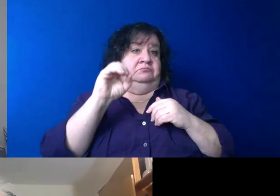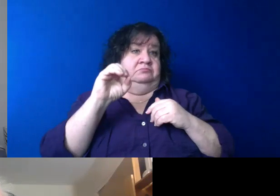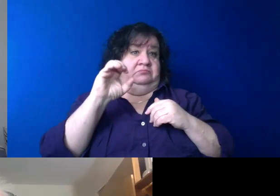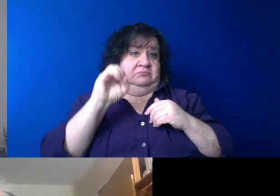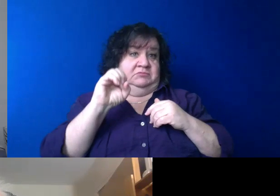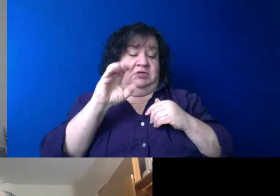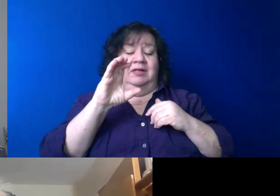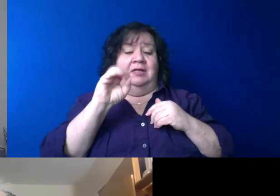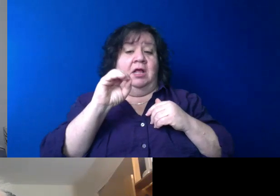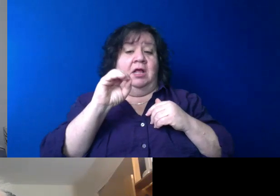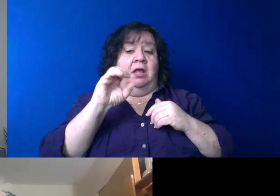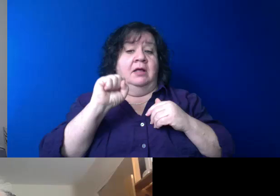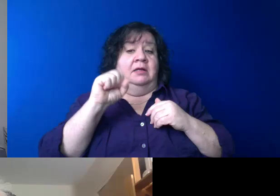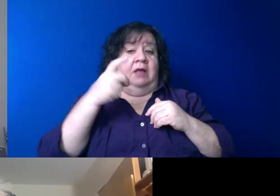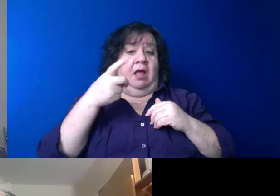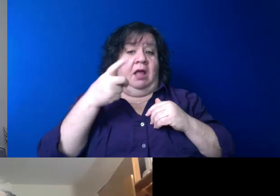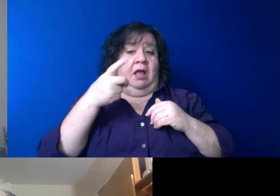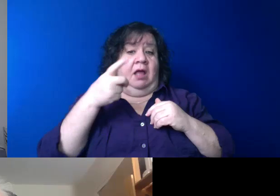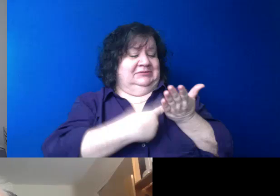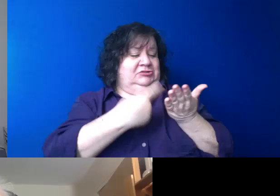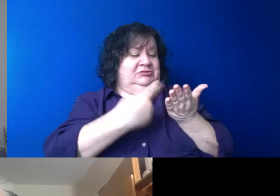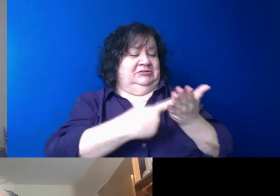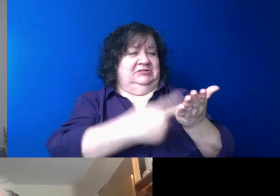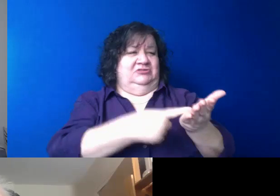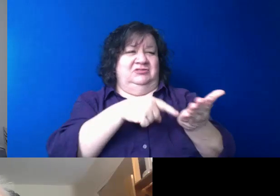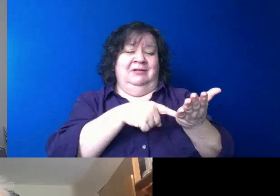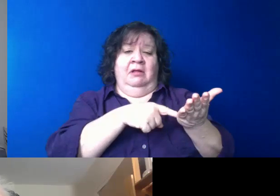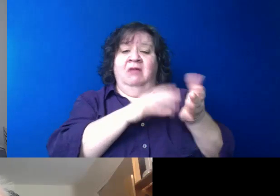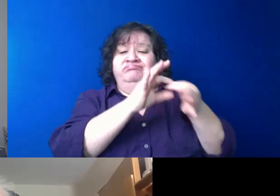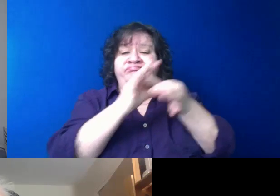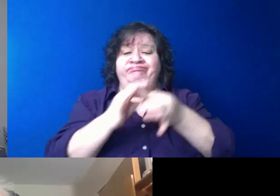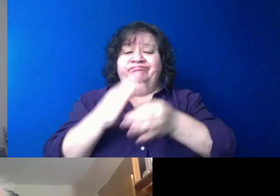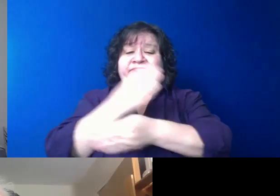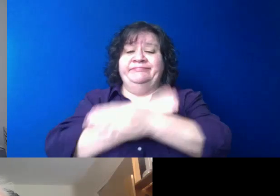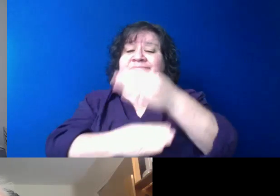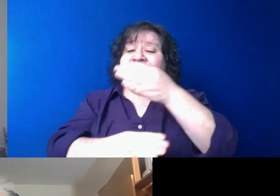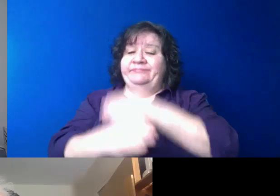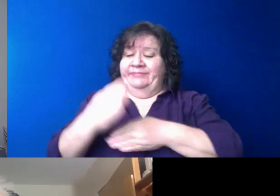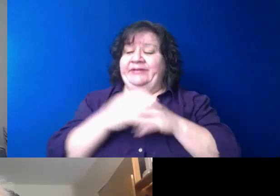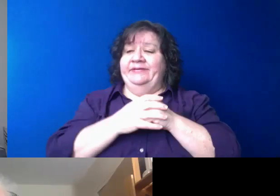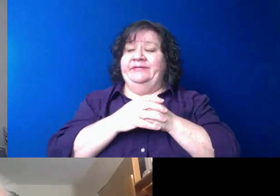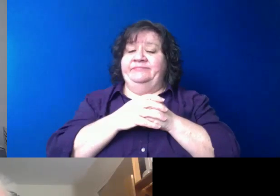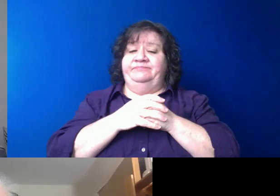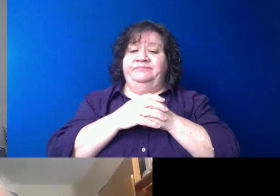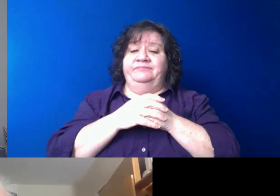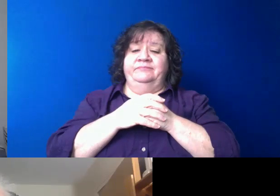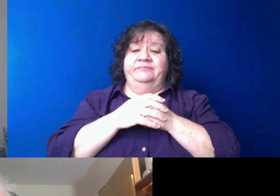but no mention or no reference of persons with disabilities as participants as decision makers as